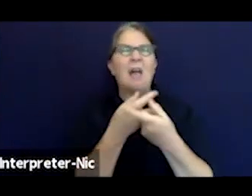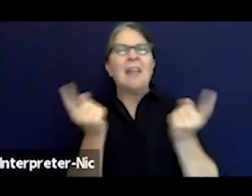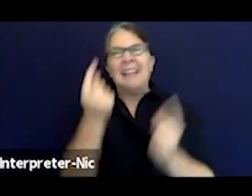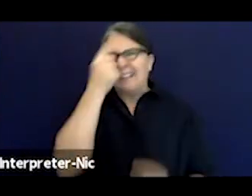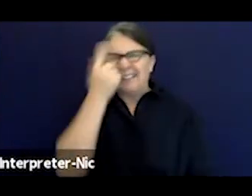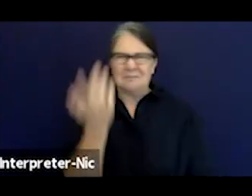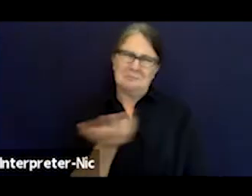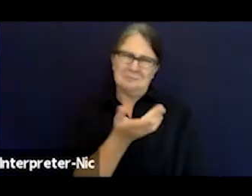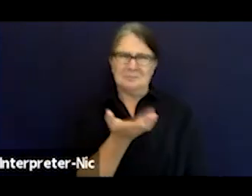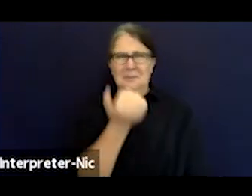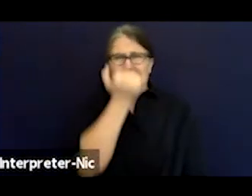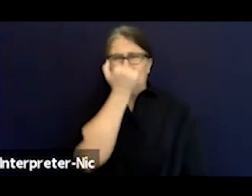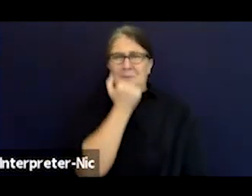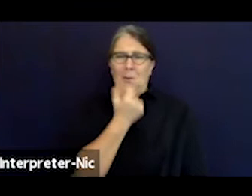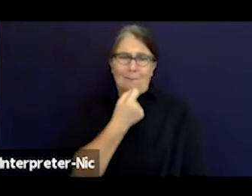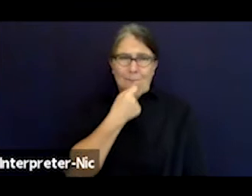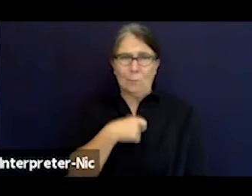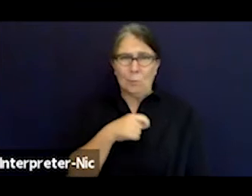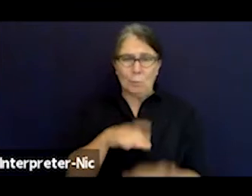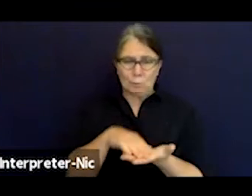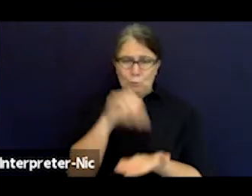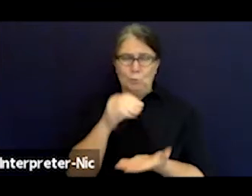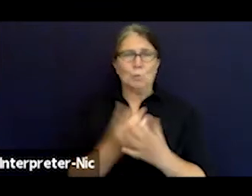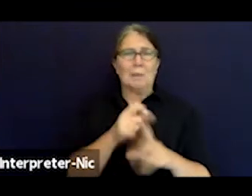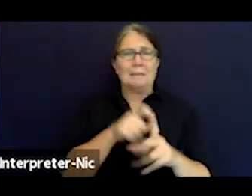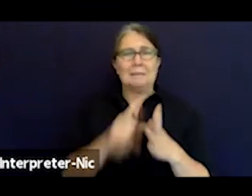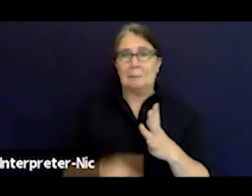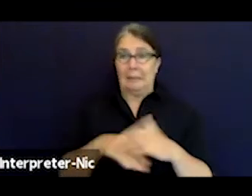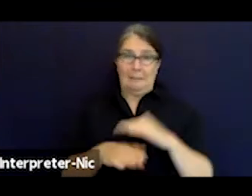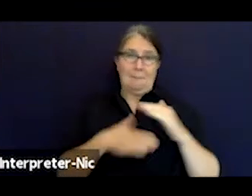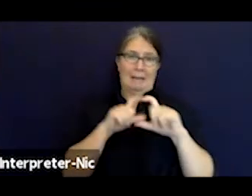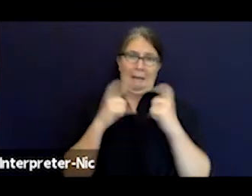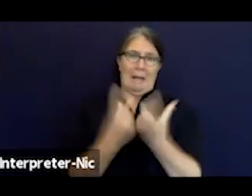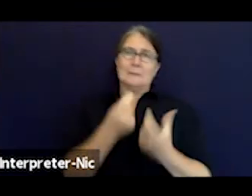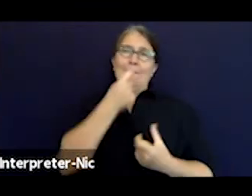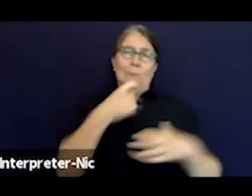students with disability barriers in my classes to begin with.” And Jeremy has it right in the